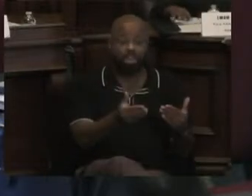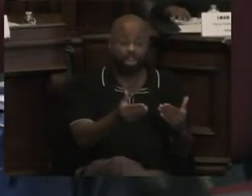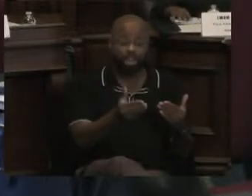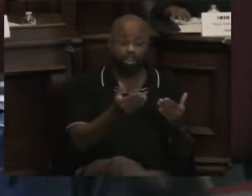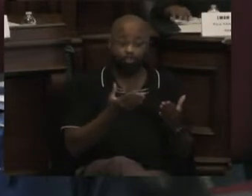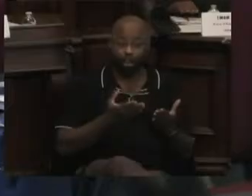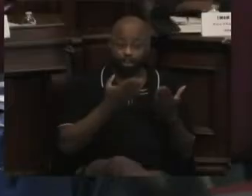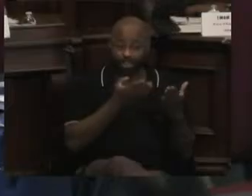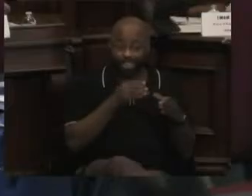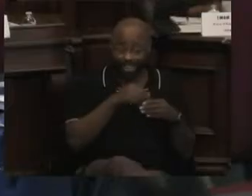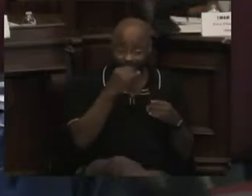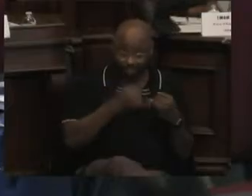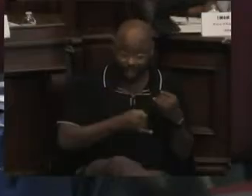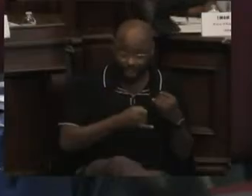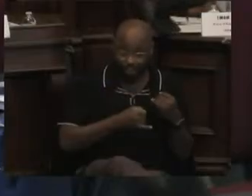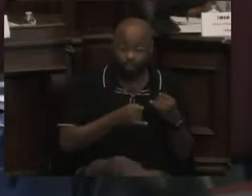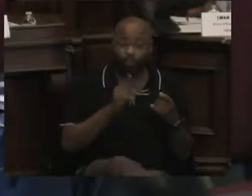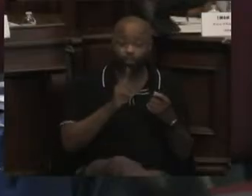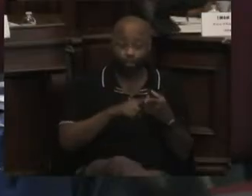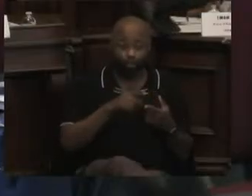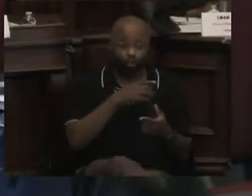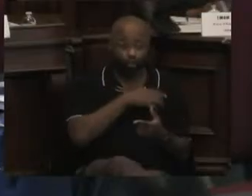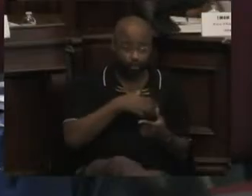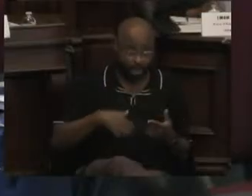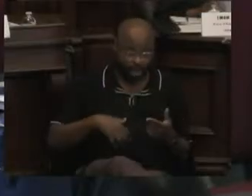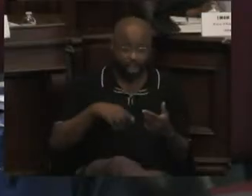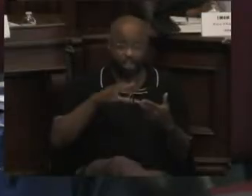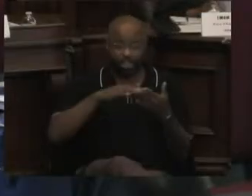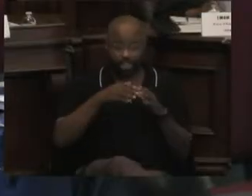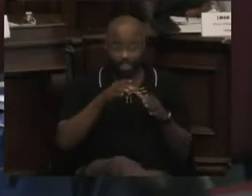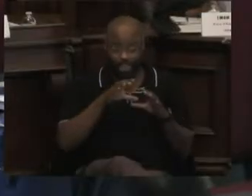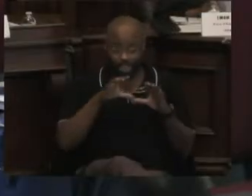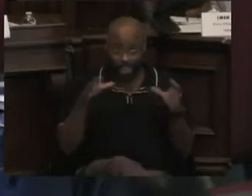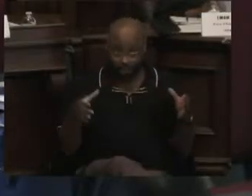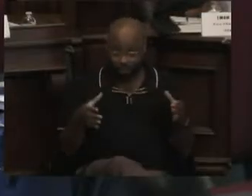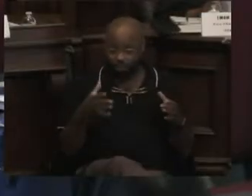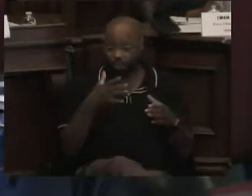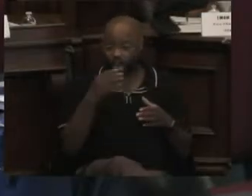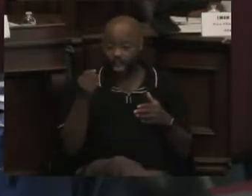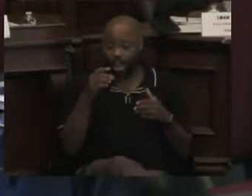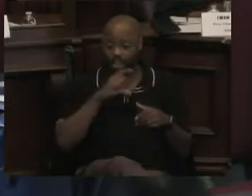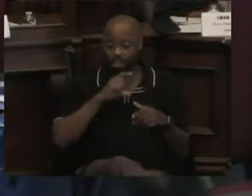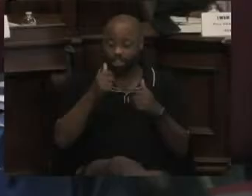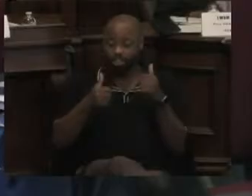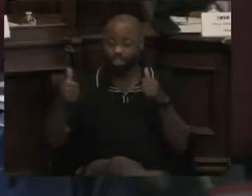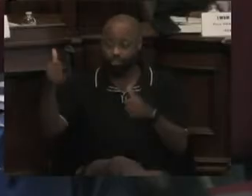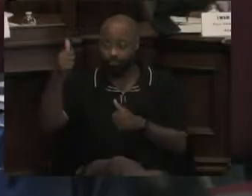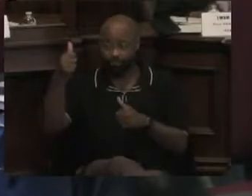whether or not we issue those recommendations in that final